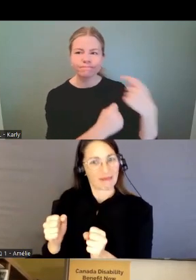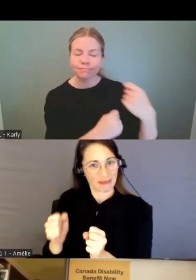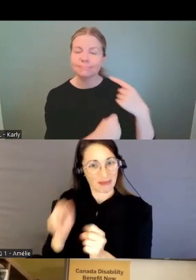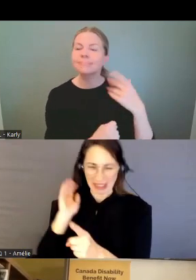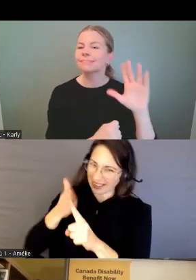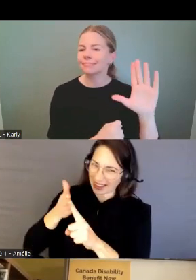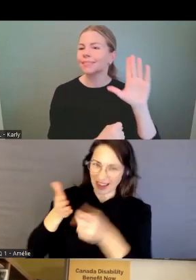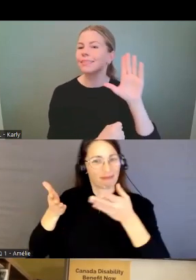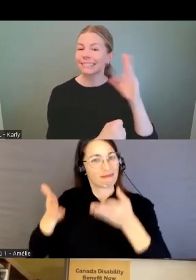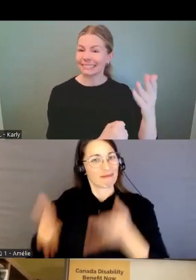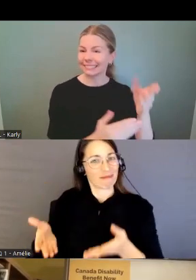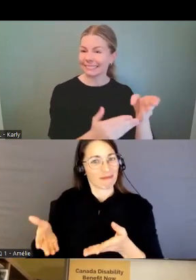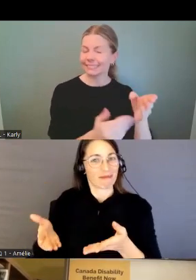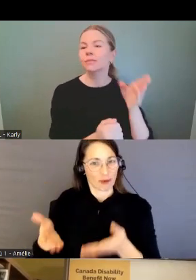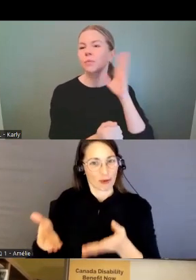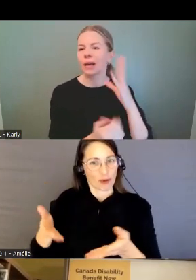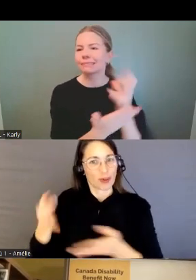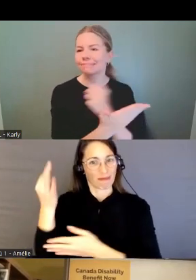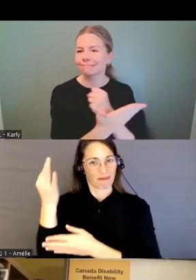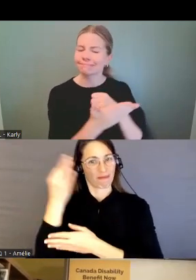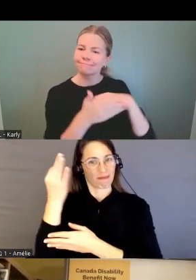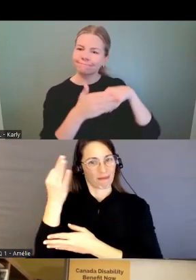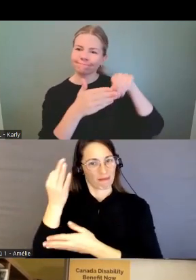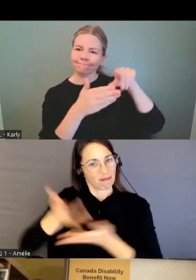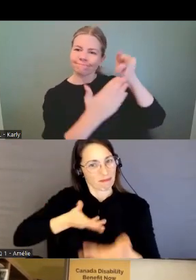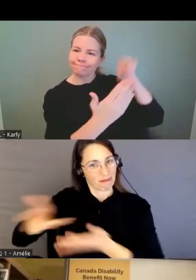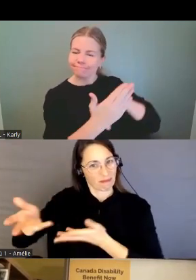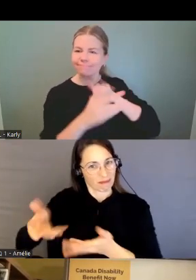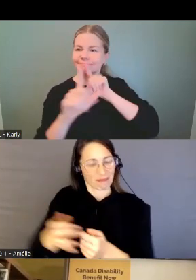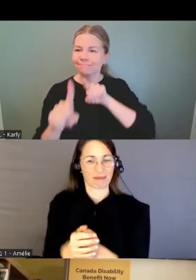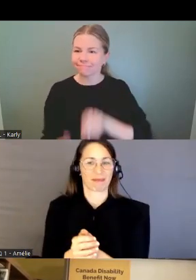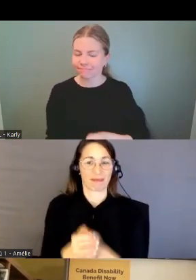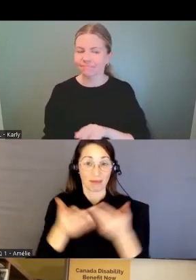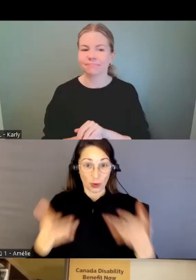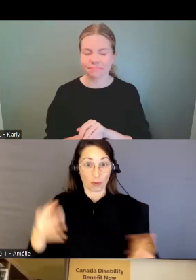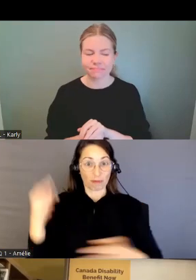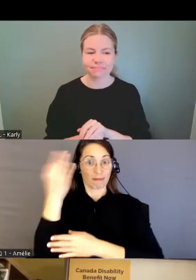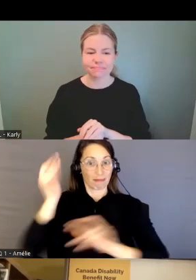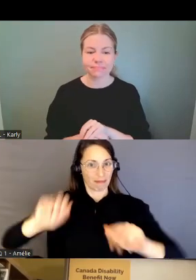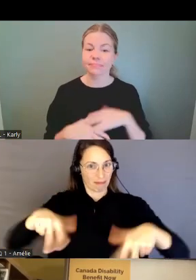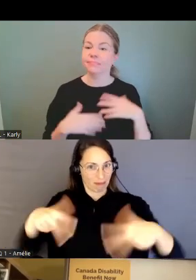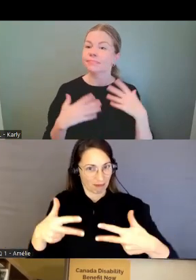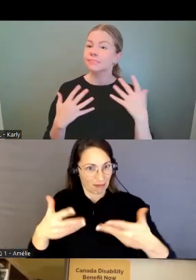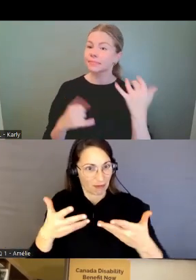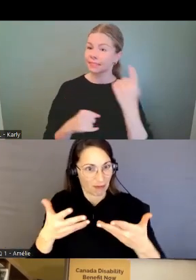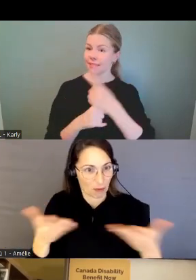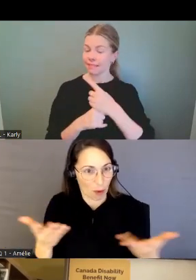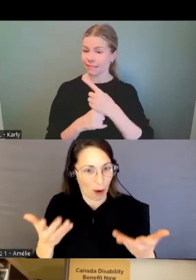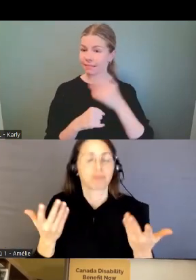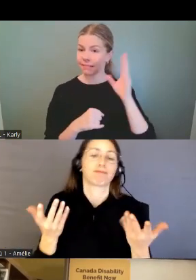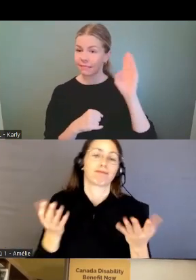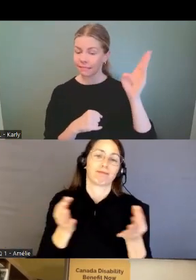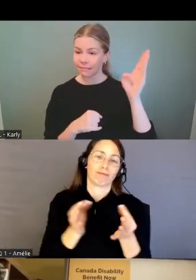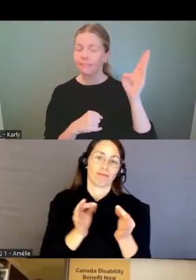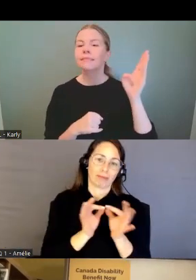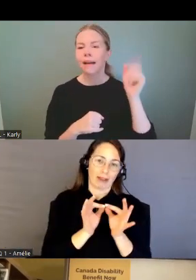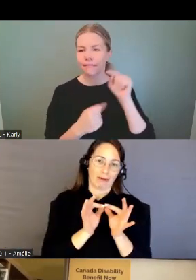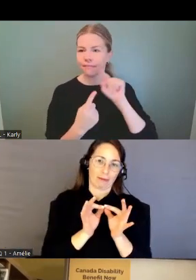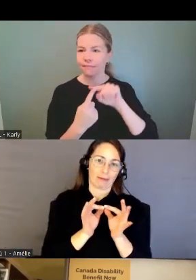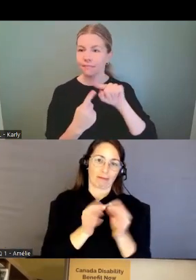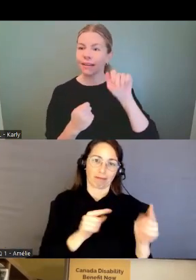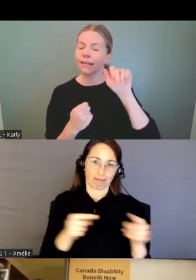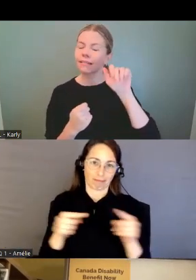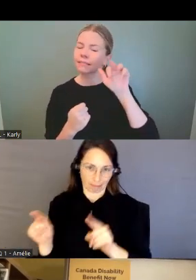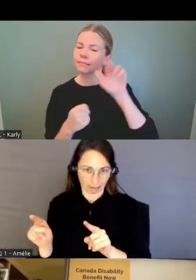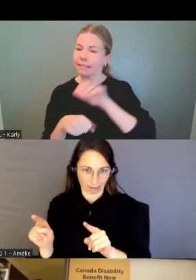OUR MEETING TODAY FEATURES SIMULTANEOUS ENGLISH AND FRENCH TRANSLATION, LSQ AND ASL INTERPRETATION,